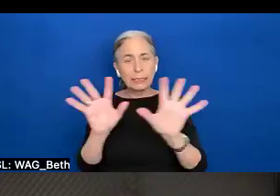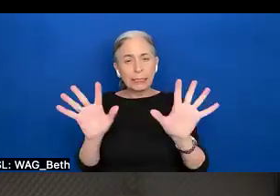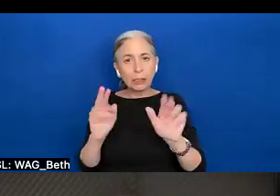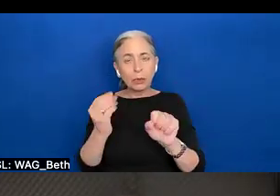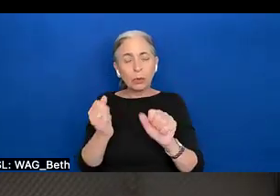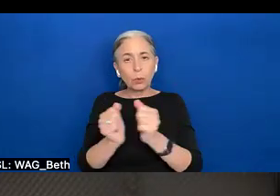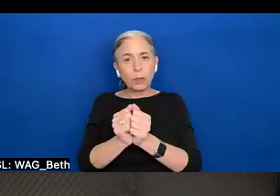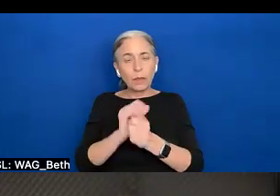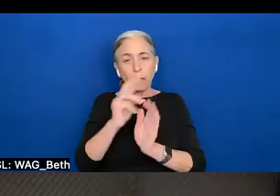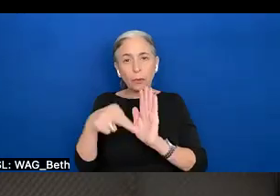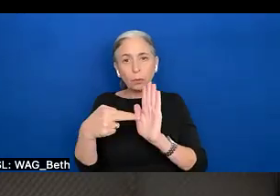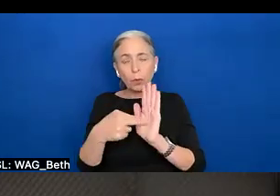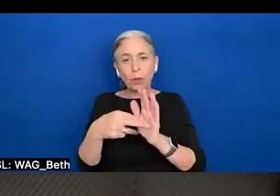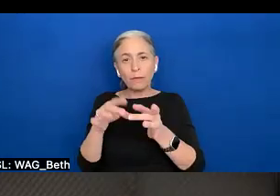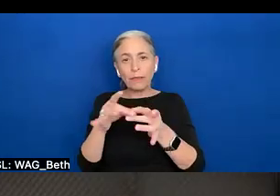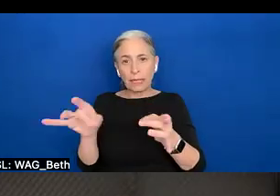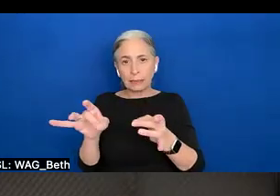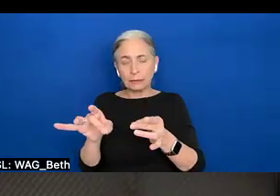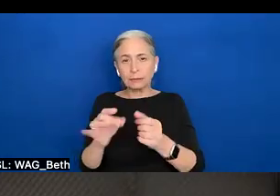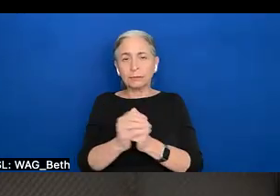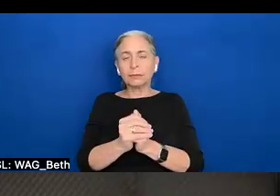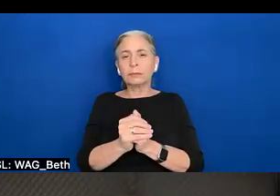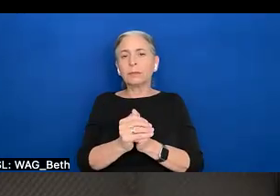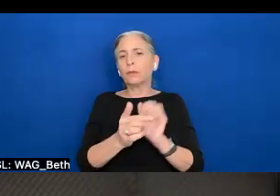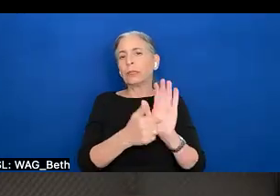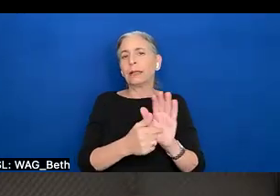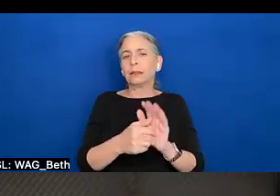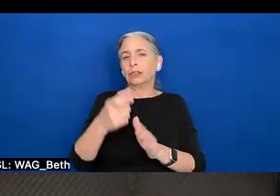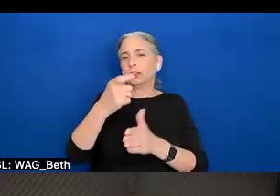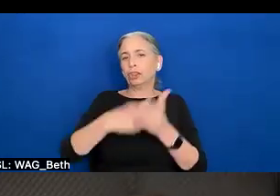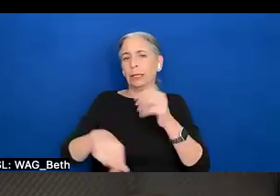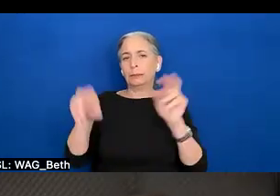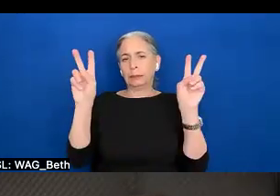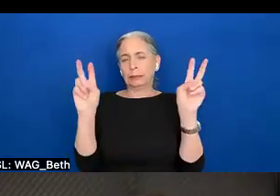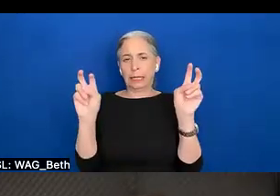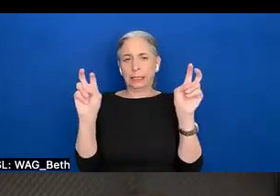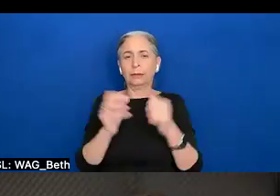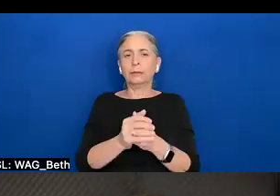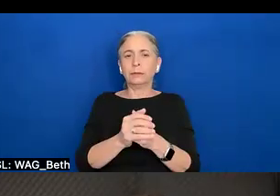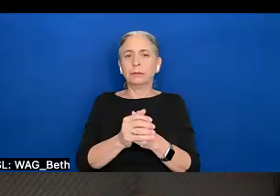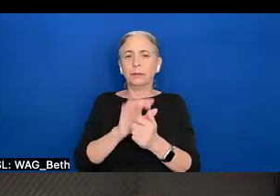role of the text will be. So, assigning, for example, chapter title to a specific